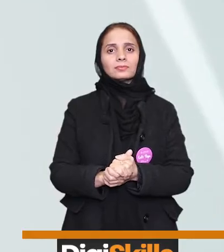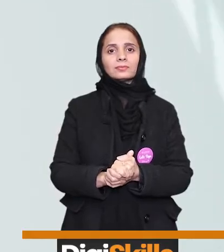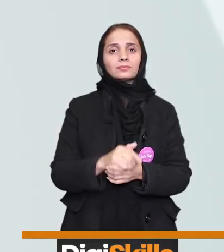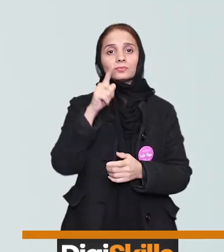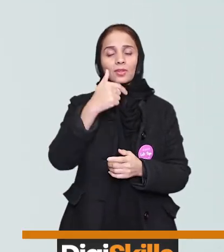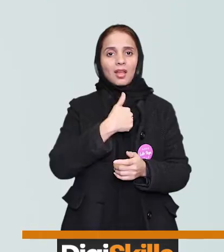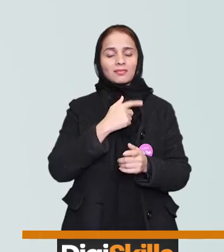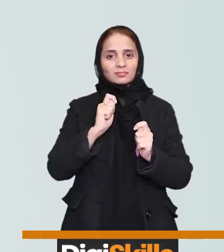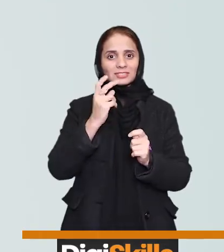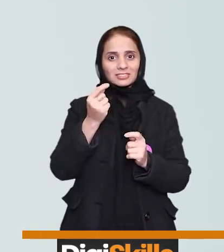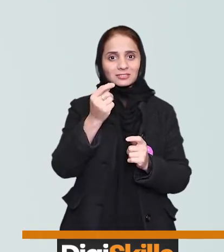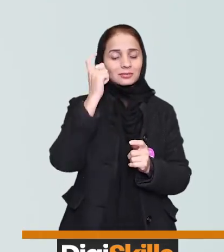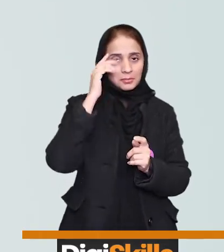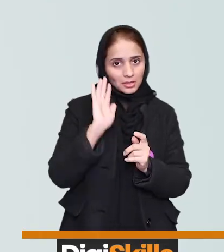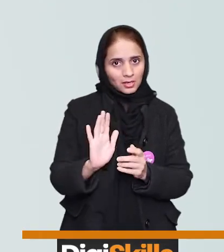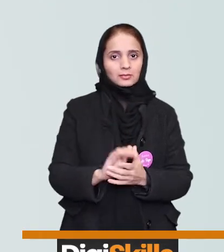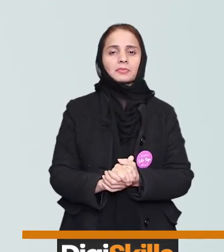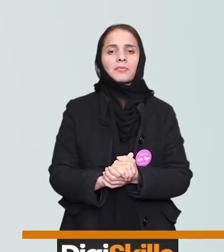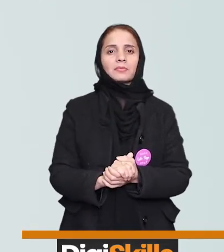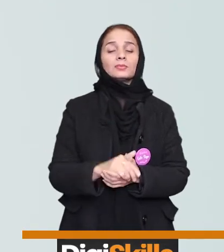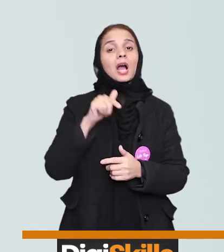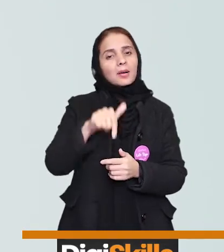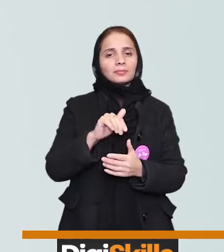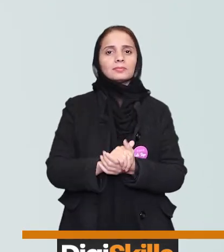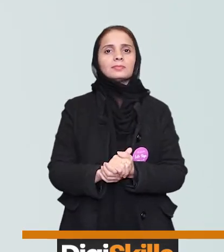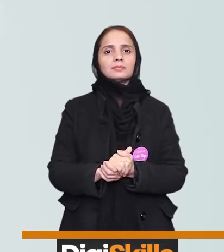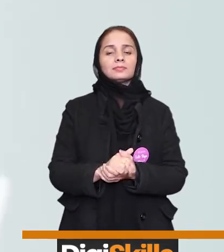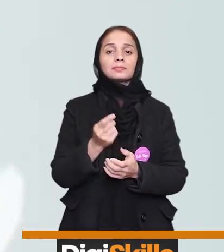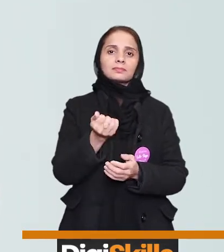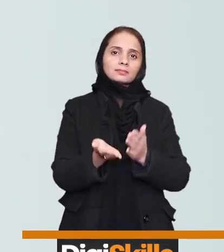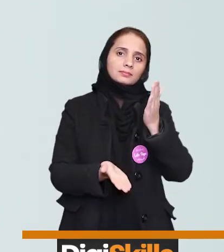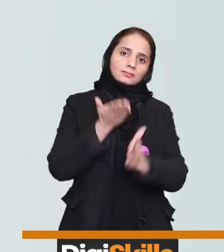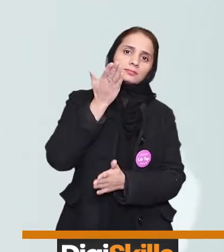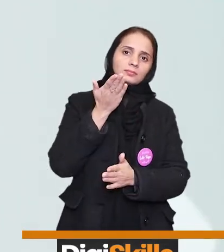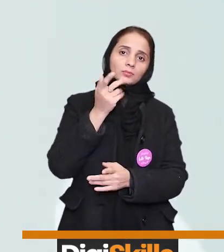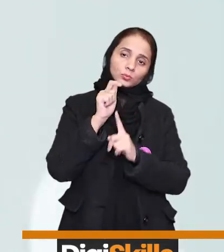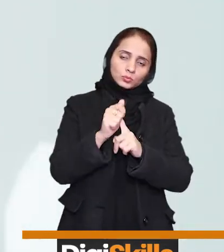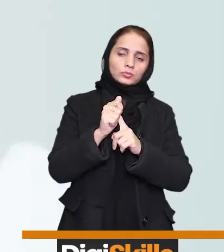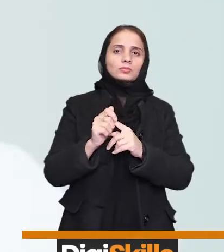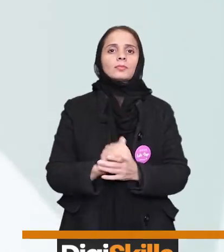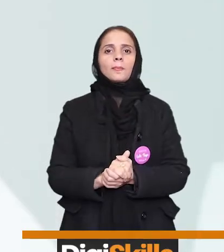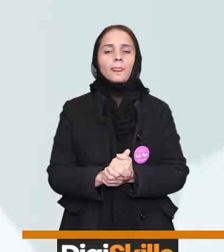when you show efficiency. Then price is high for the project.